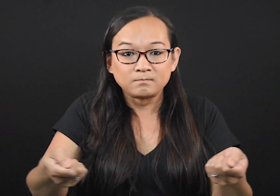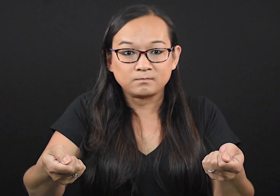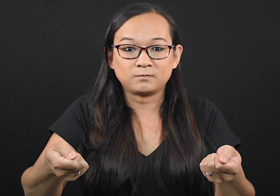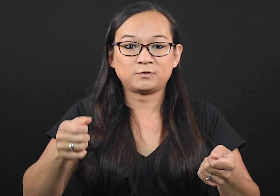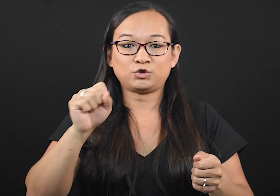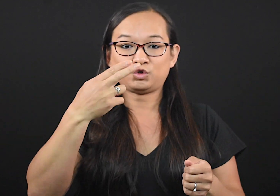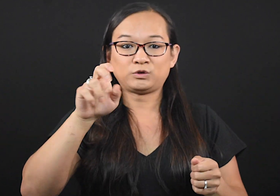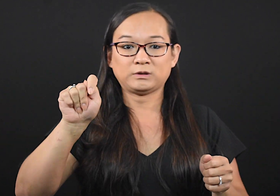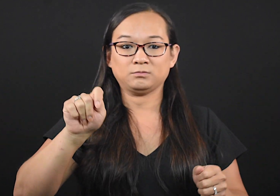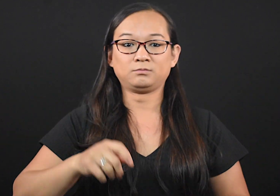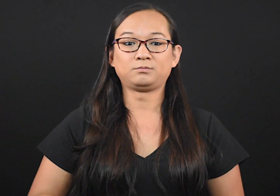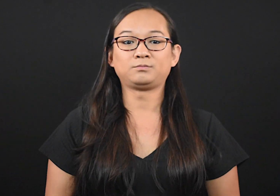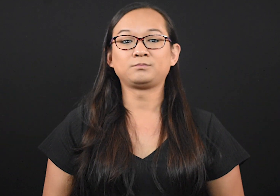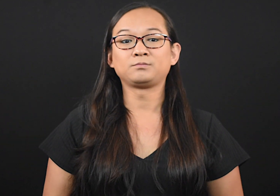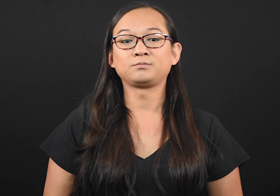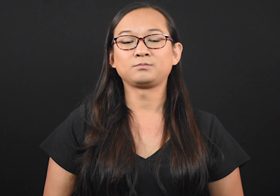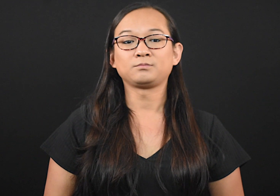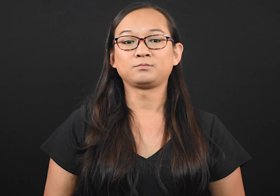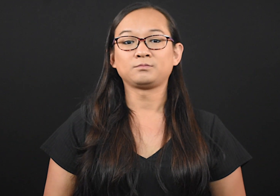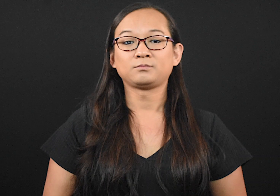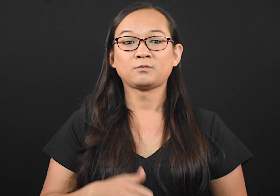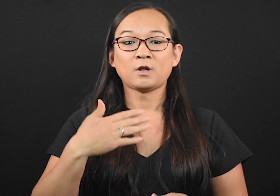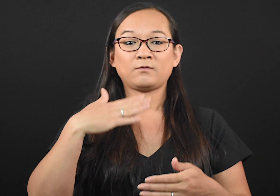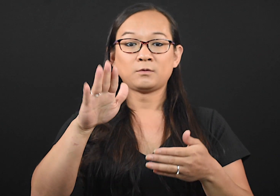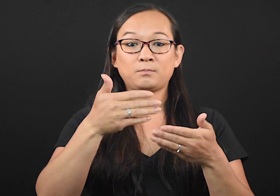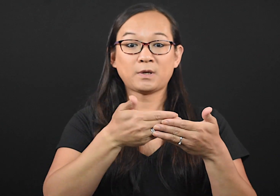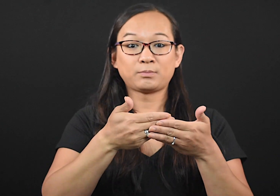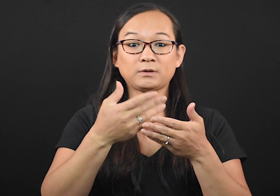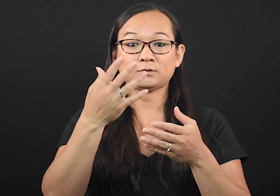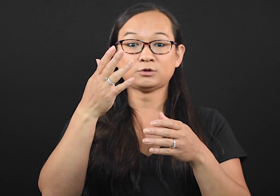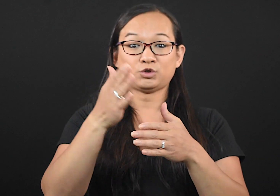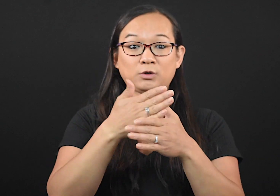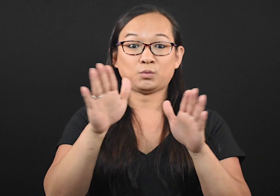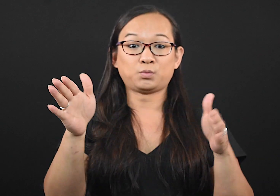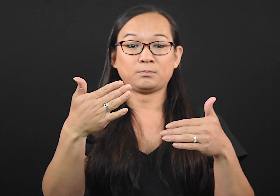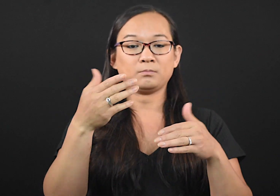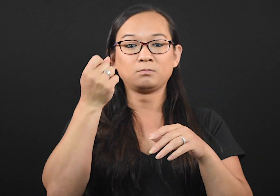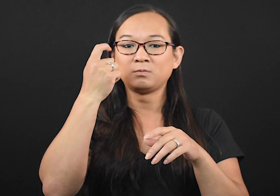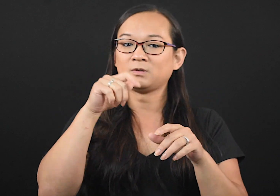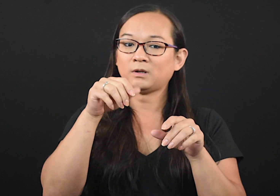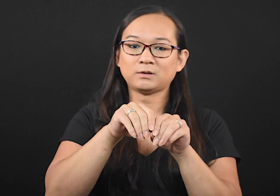as a mattress in a crib covered by a fitted sheet. ● Have the baby share your room